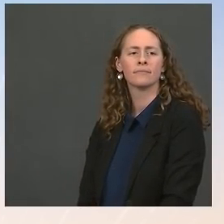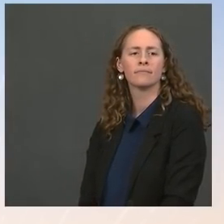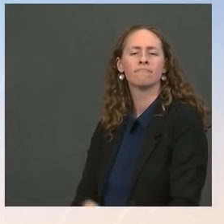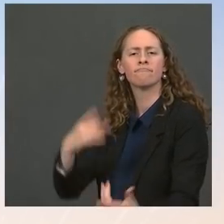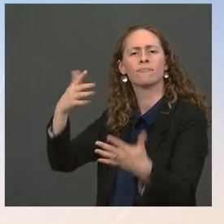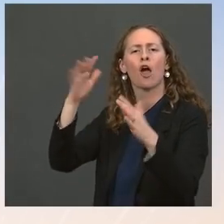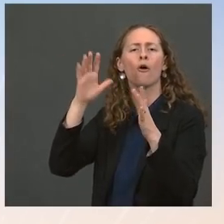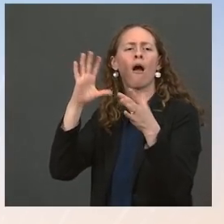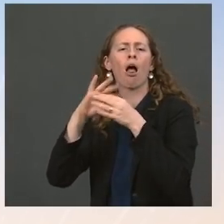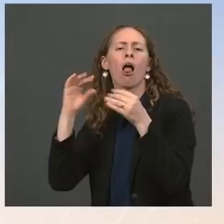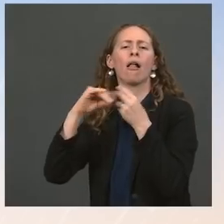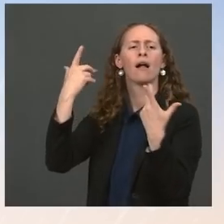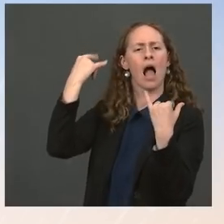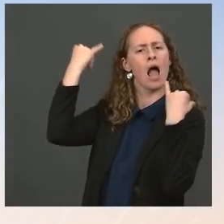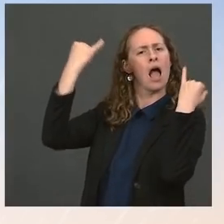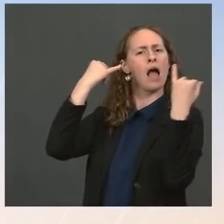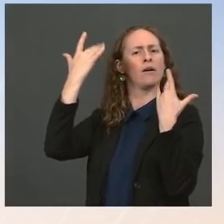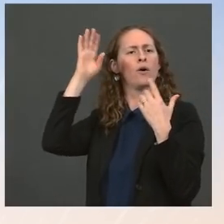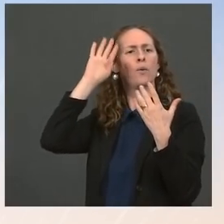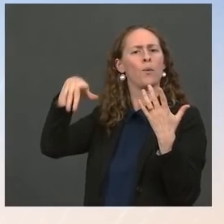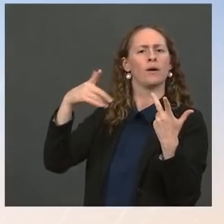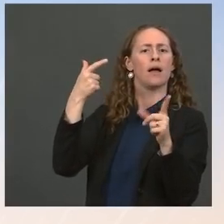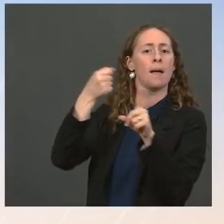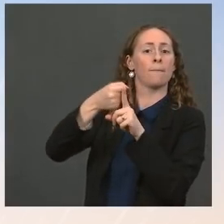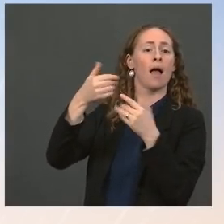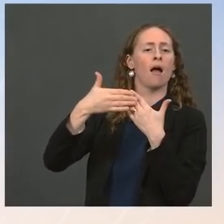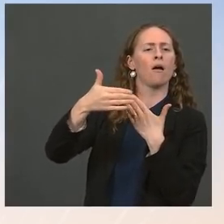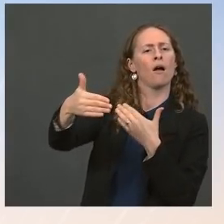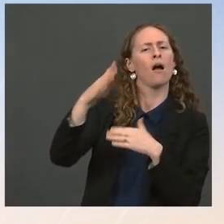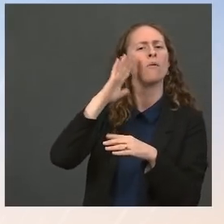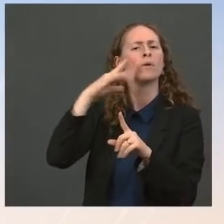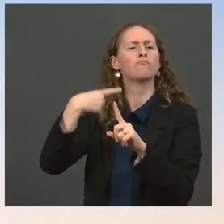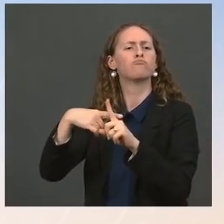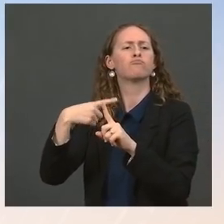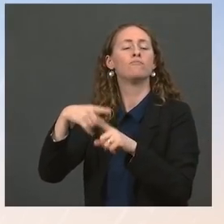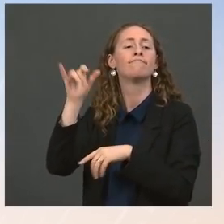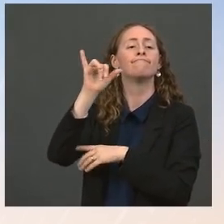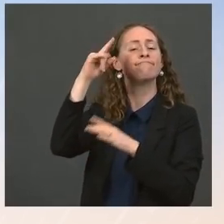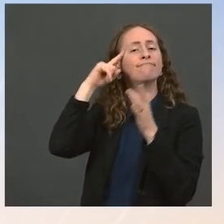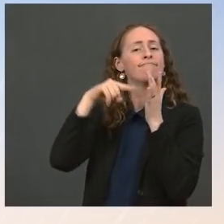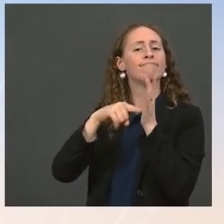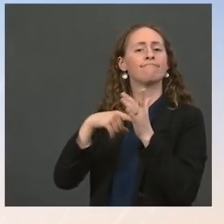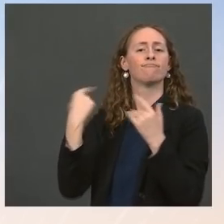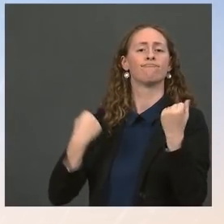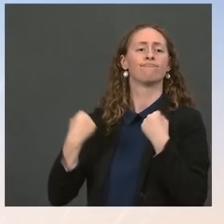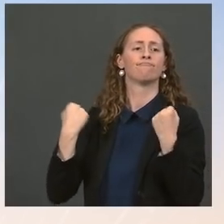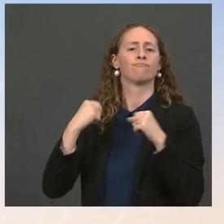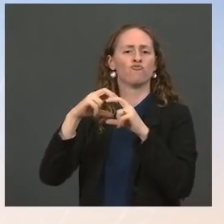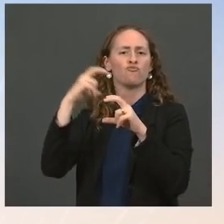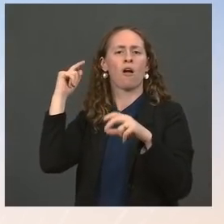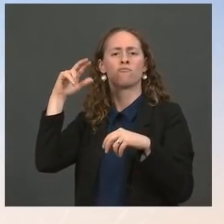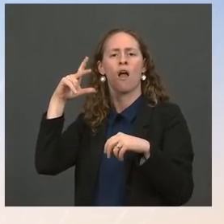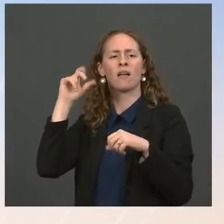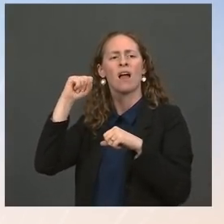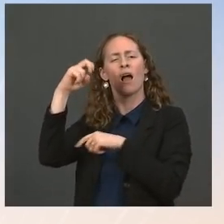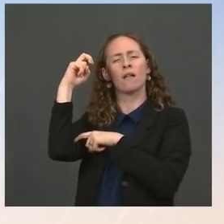I mean, expediting commercial driver licenses for truck drivers; you know, getting ports to 24/7 hours.